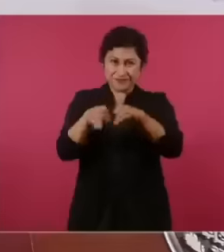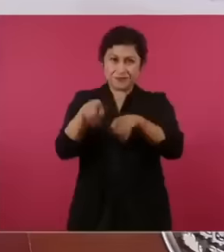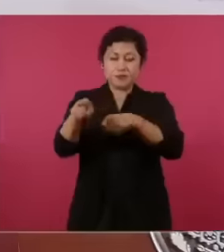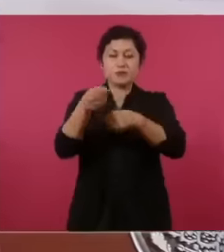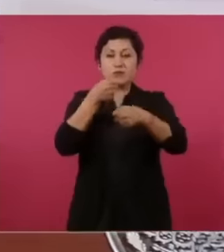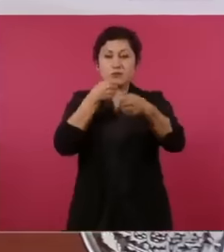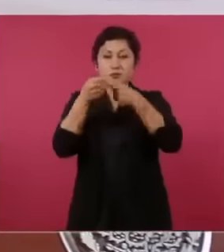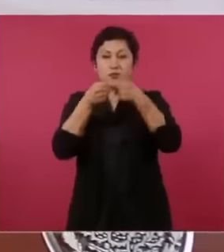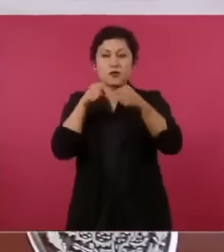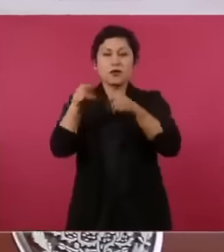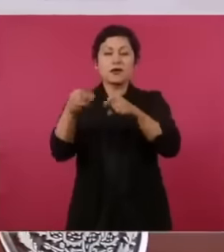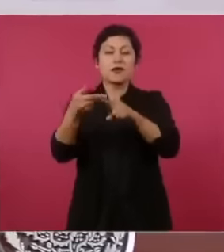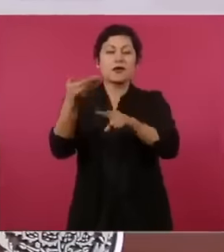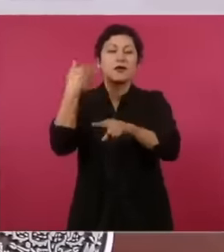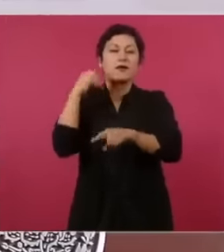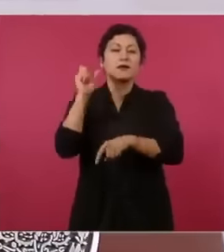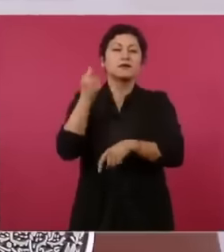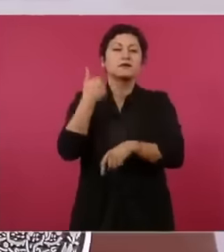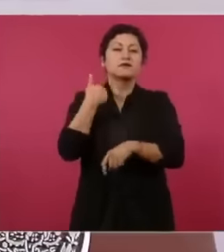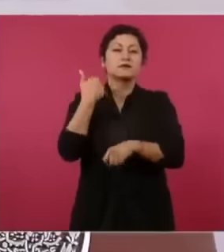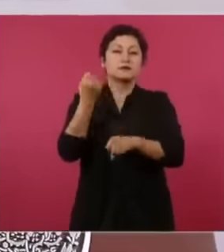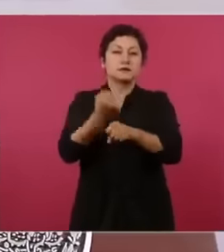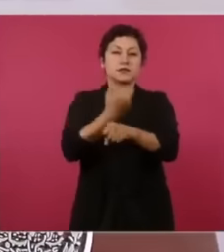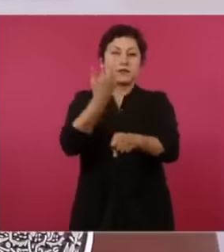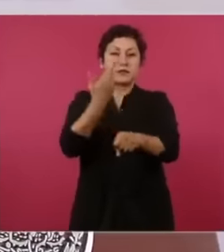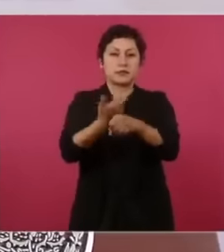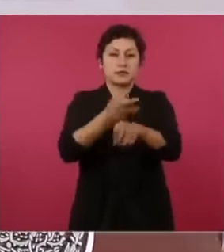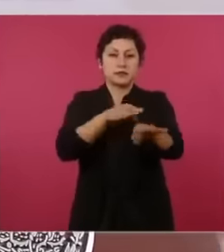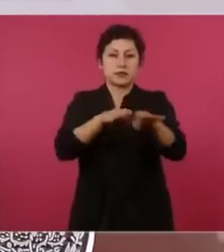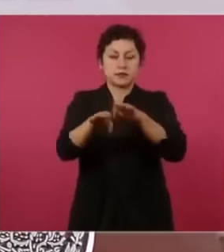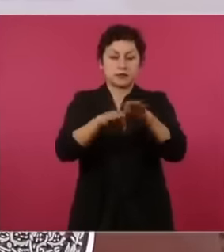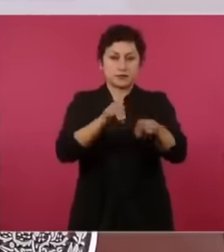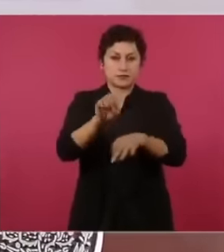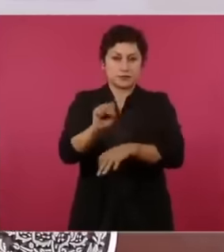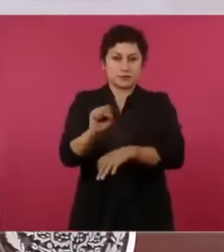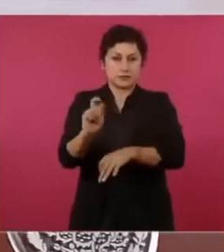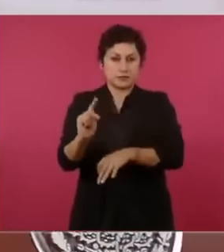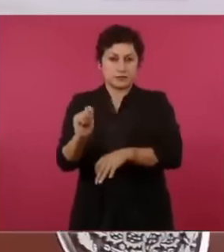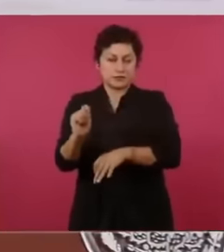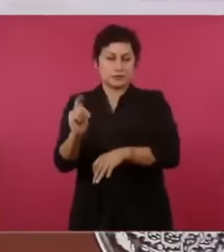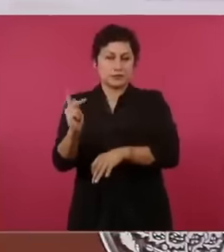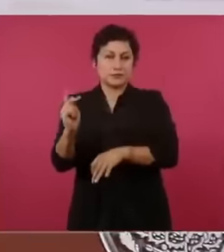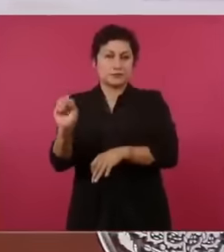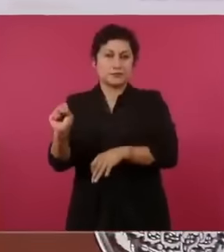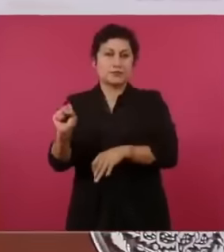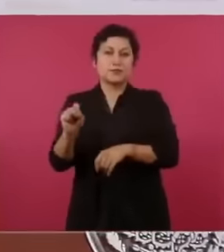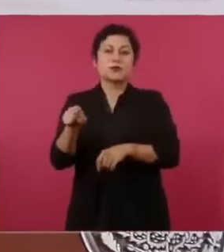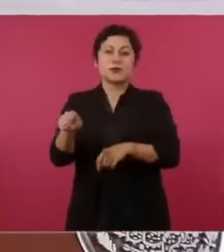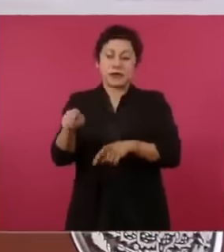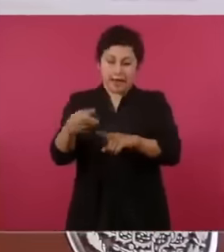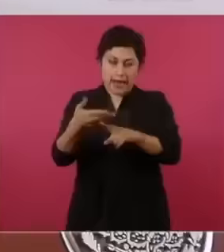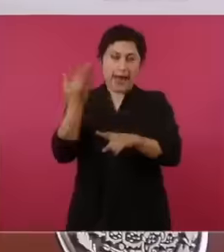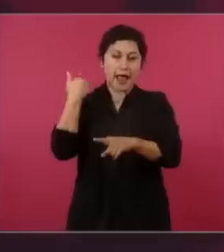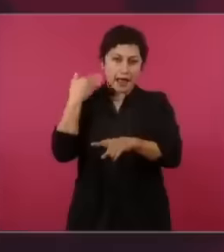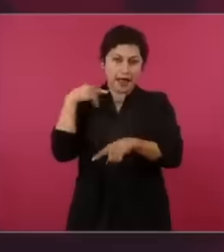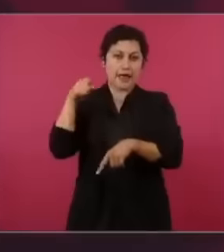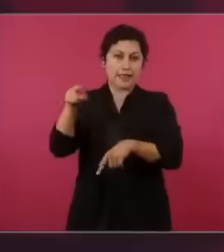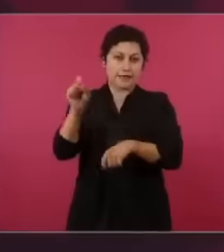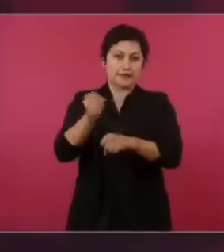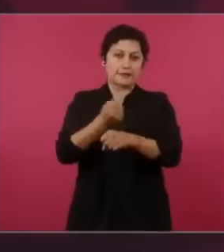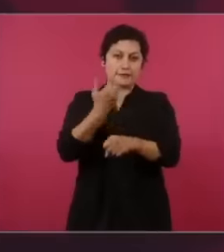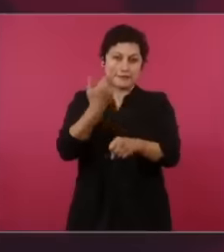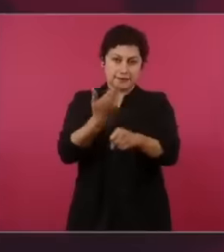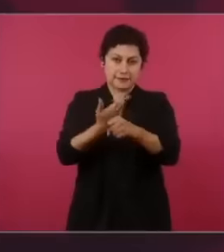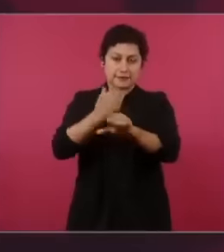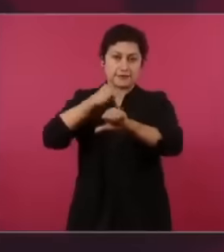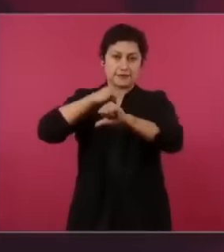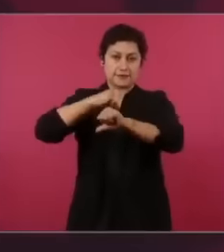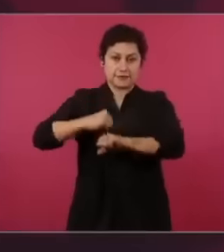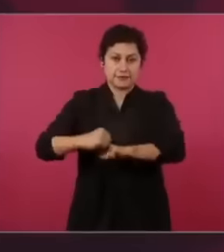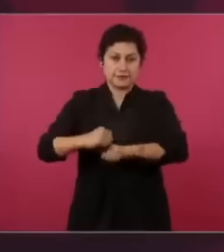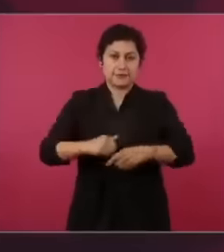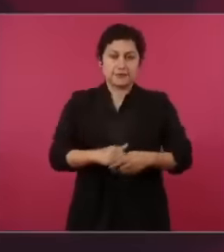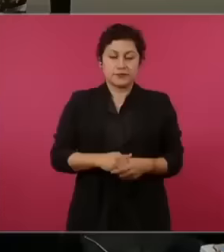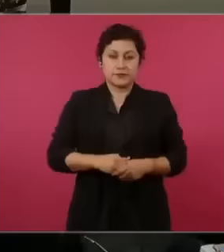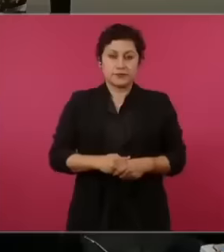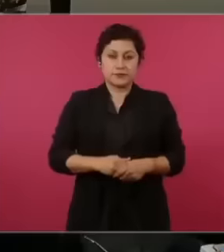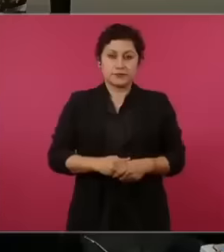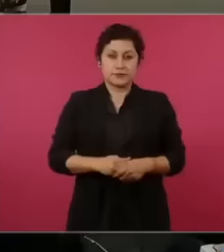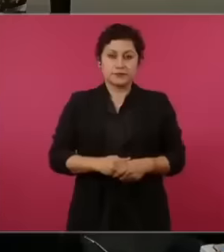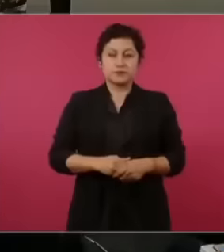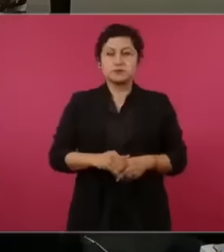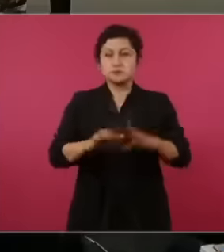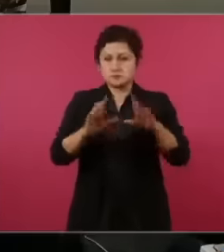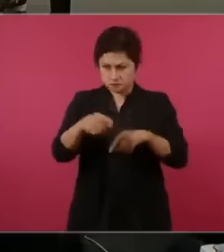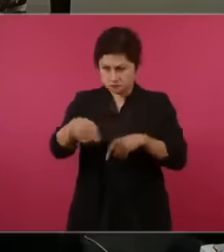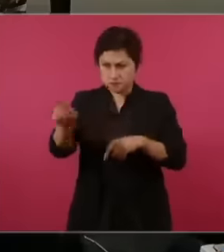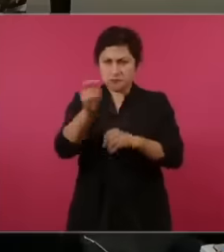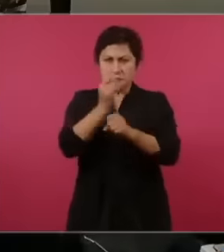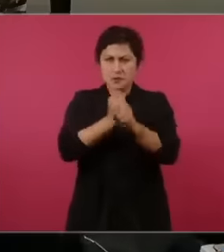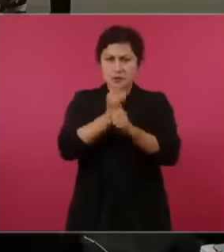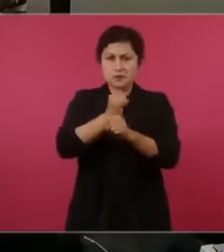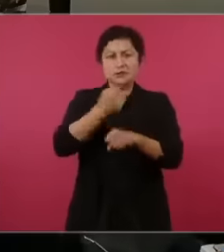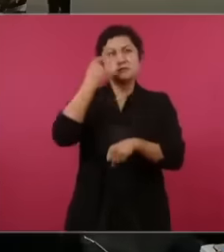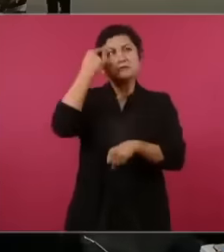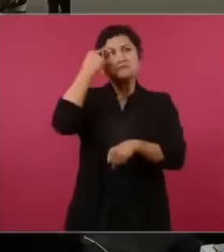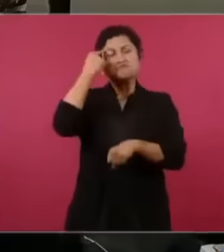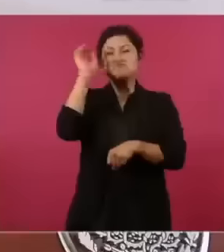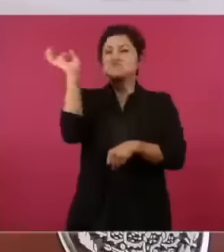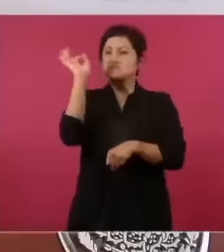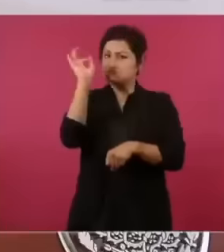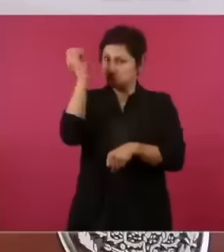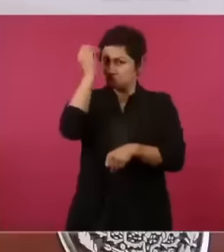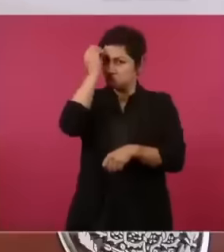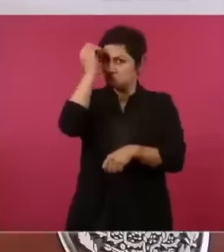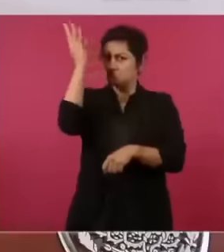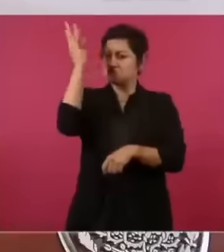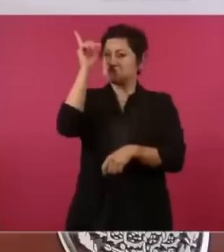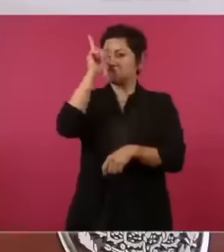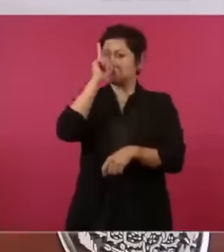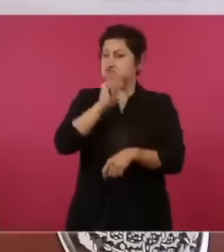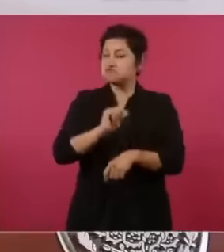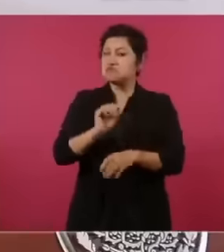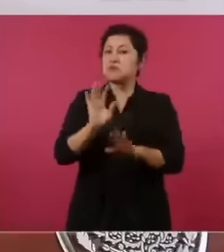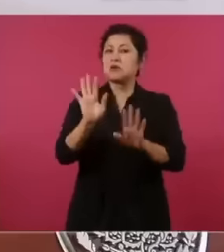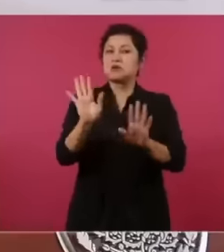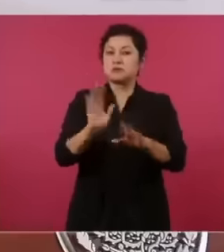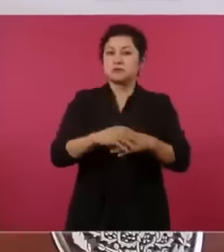labor he was secretary let's see why my memory is already failing me Yes, I think he was